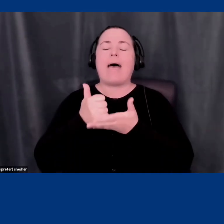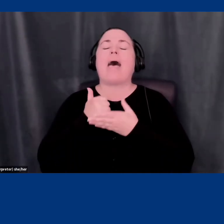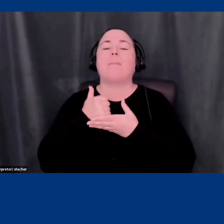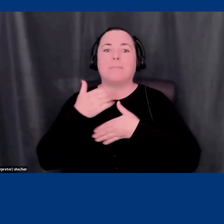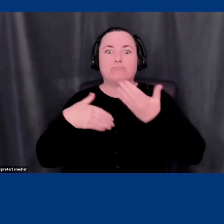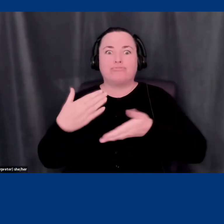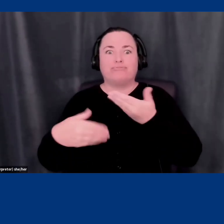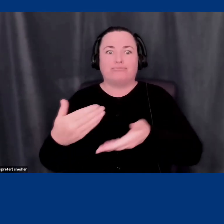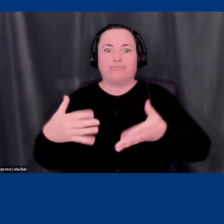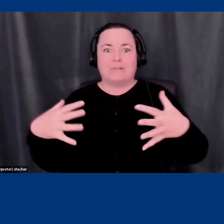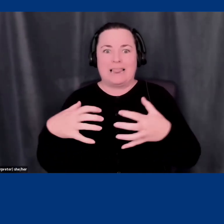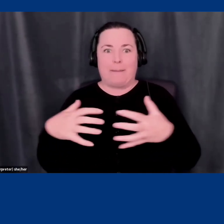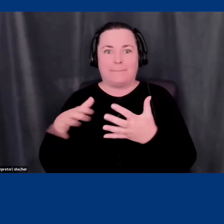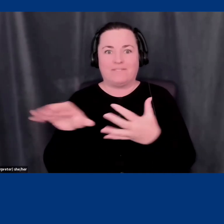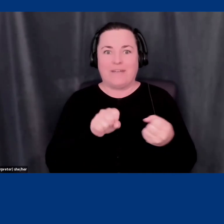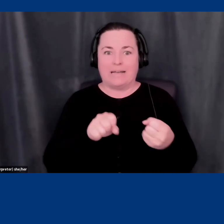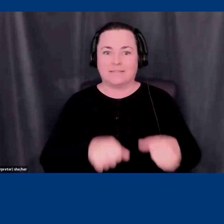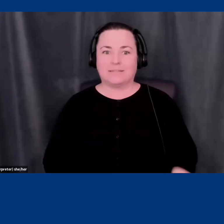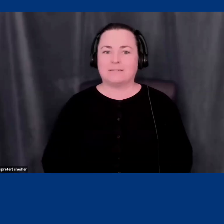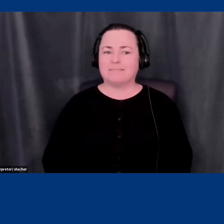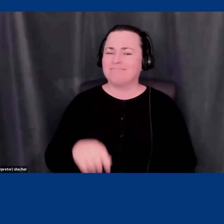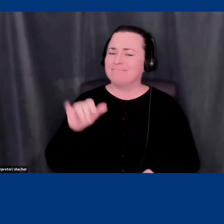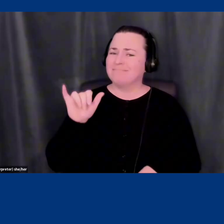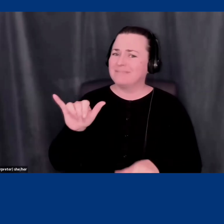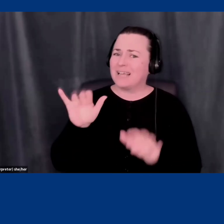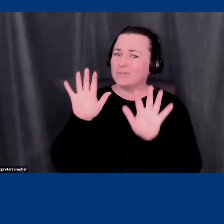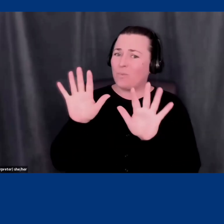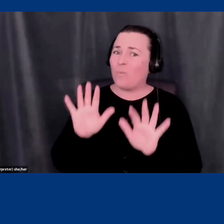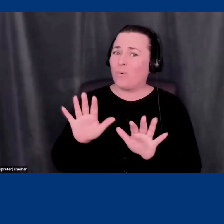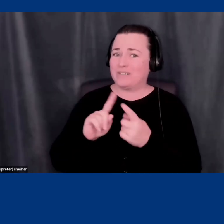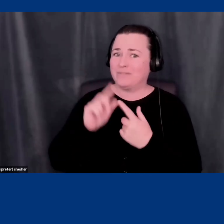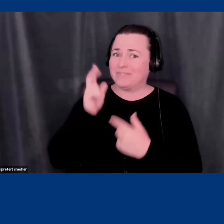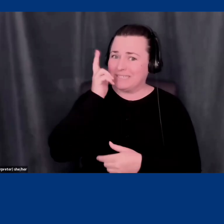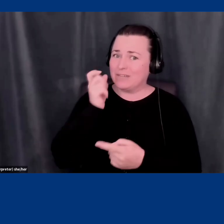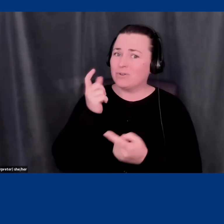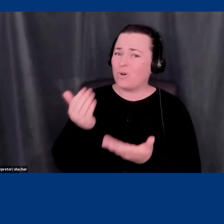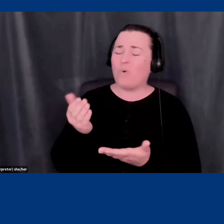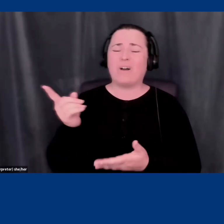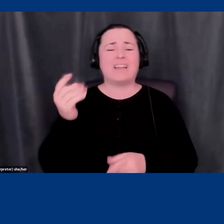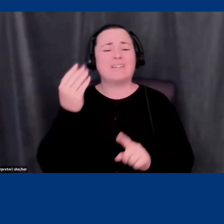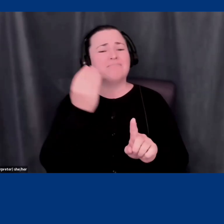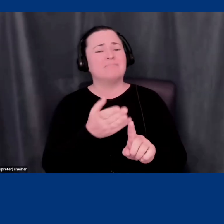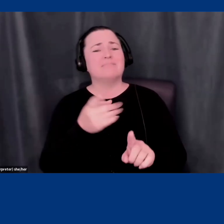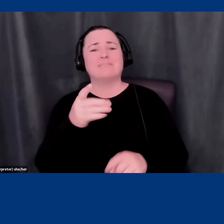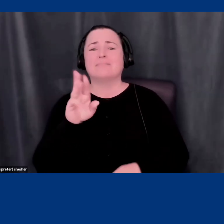go ahead. She's just, she's absolutely amazing. I also